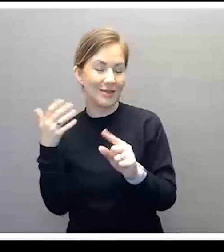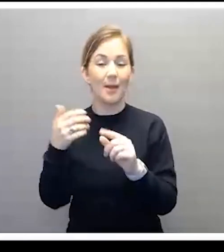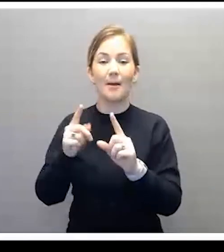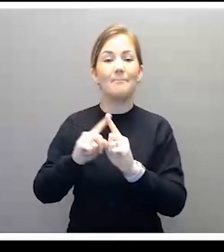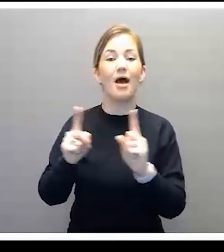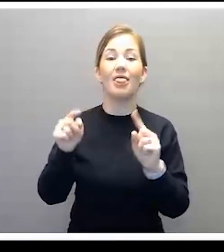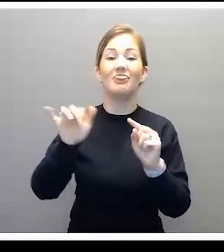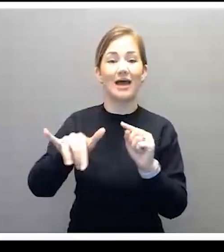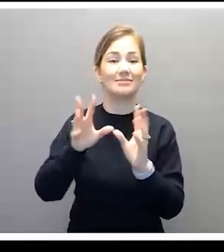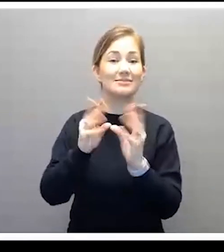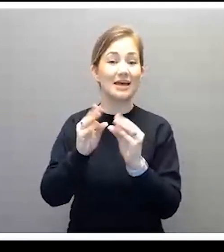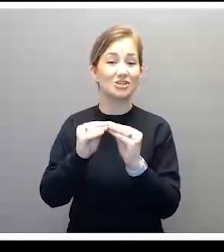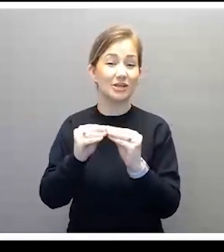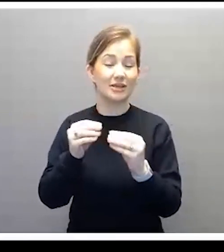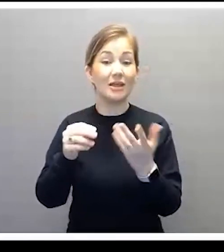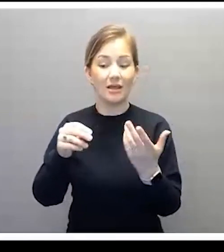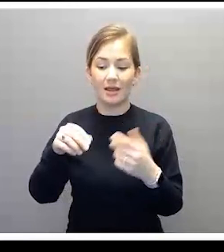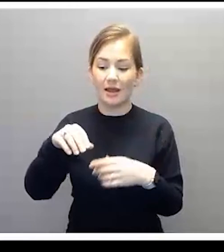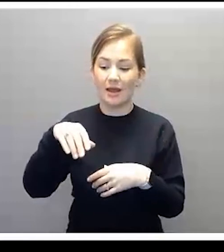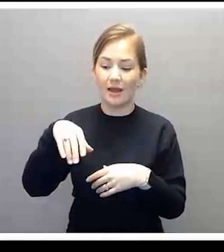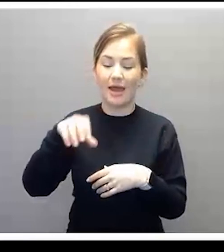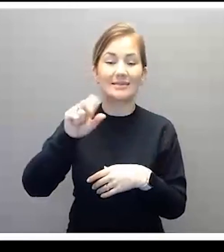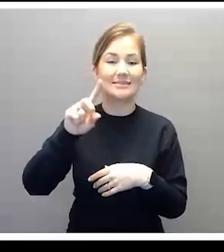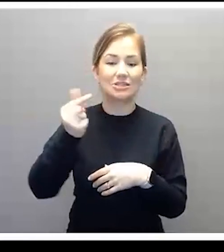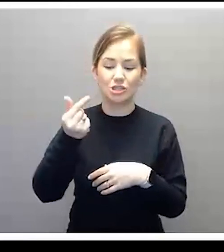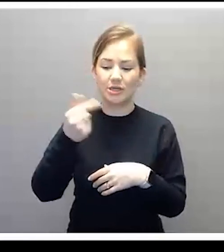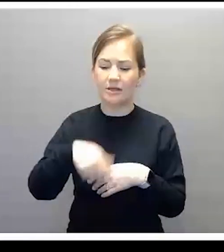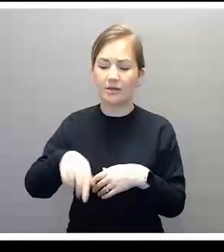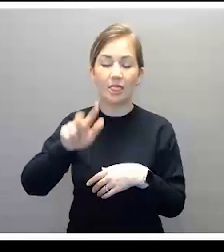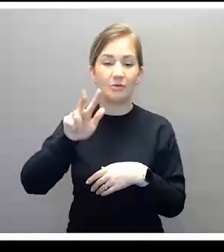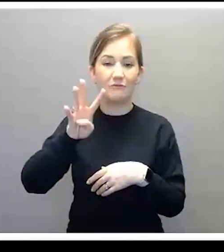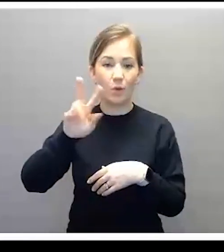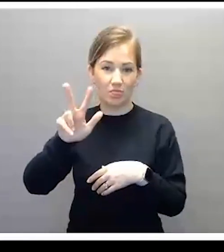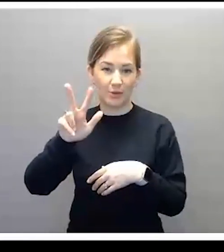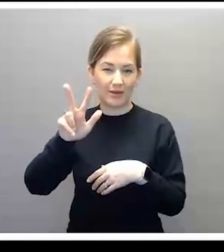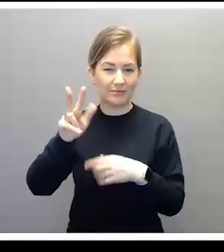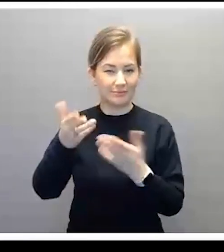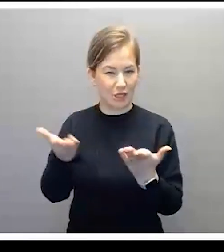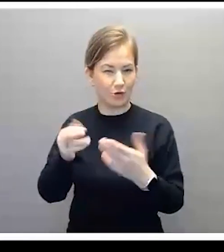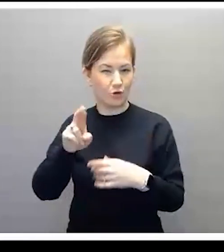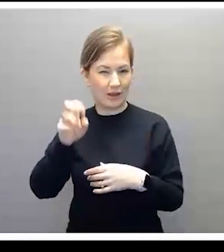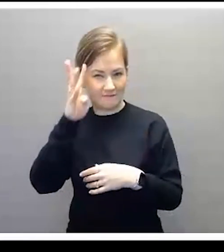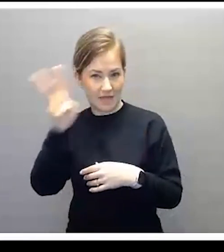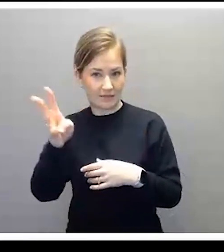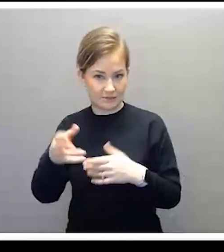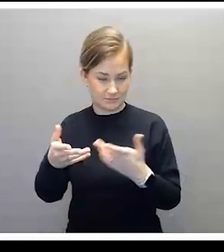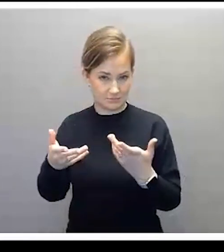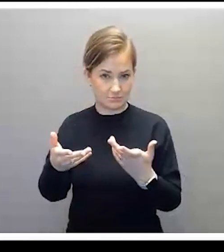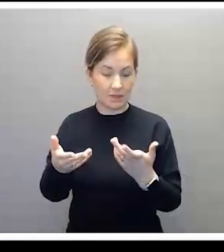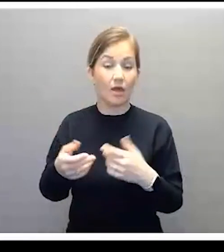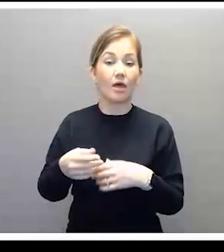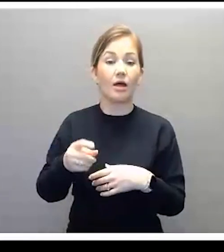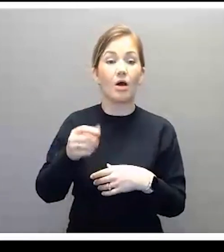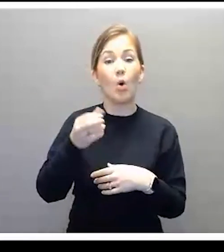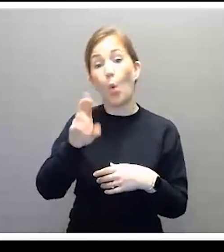But the session at re:Invent is STG 343. That's available live if you're catching re:Invent live.